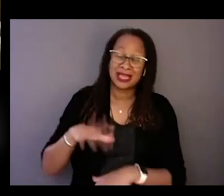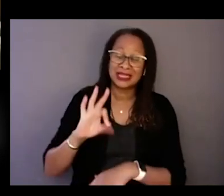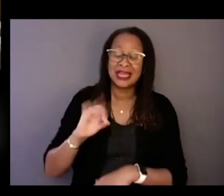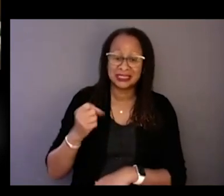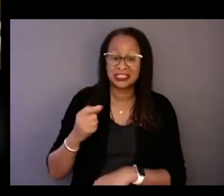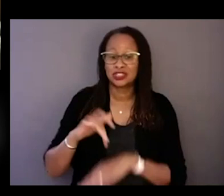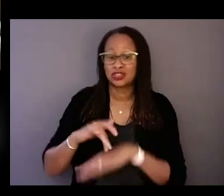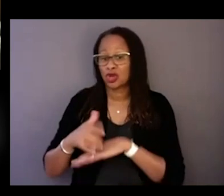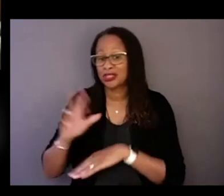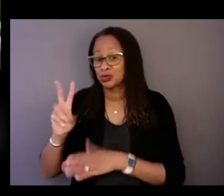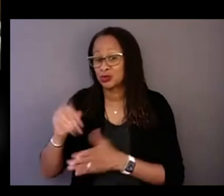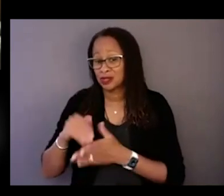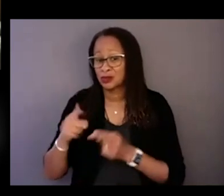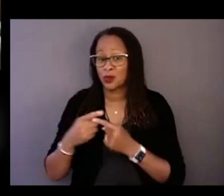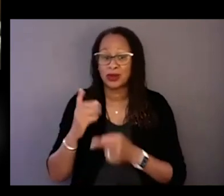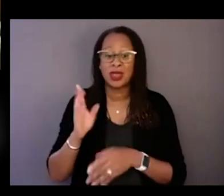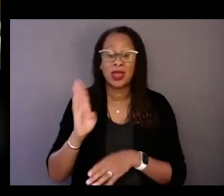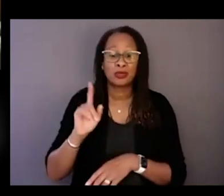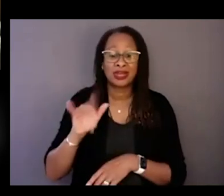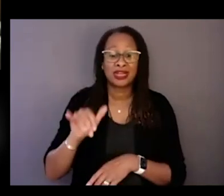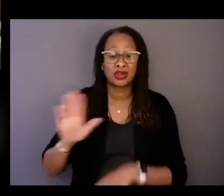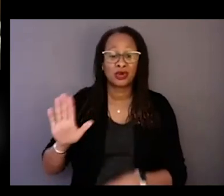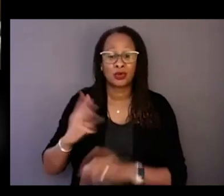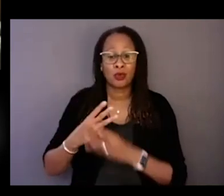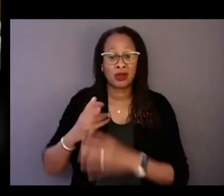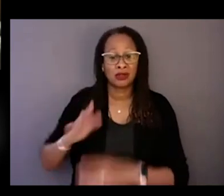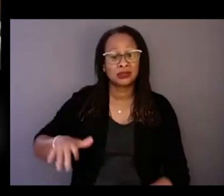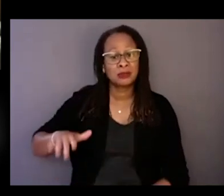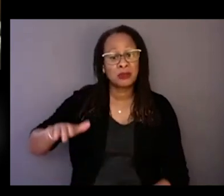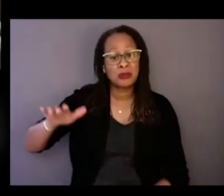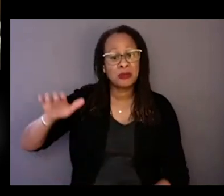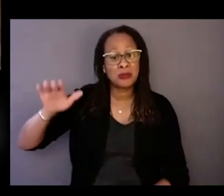And we look back at the way in which she was framed then.